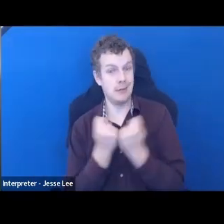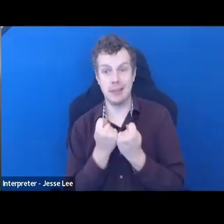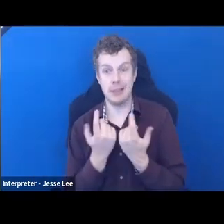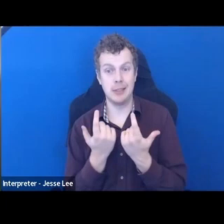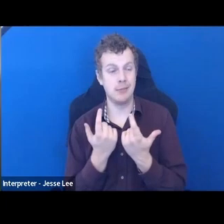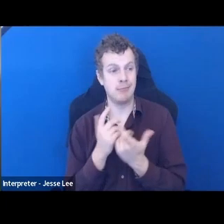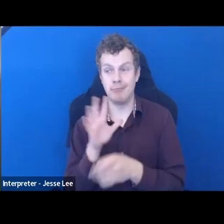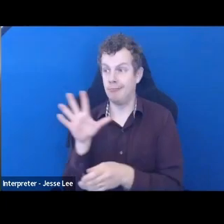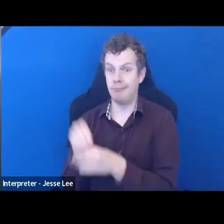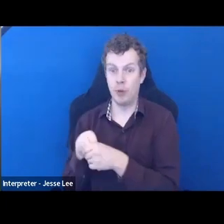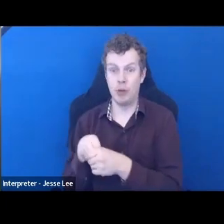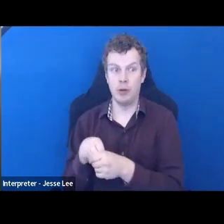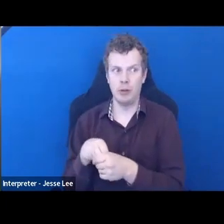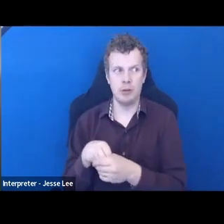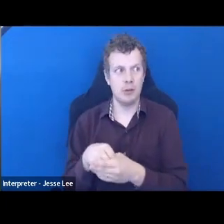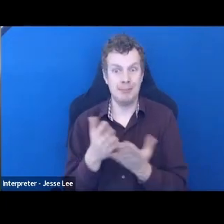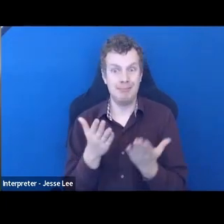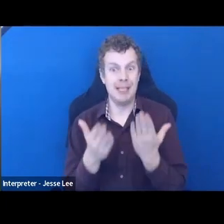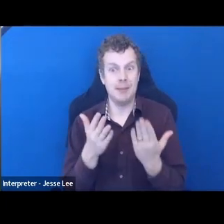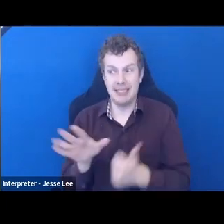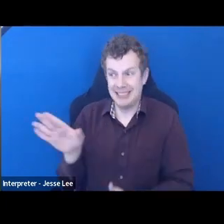to stress the importance of very close monitoring.